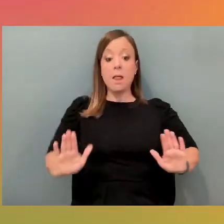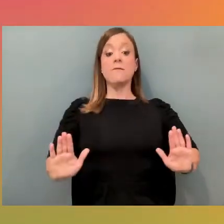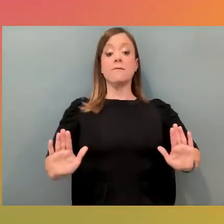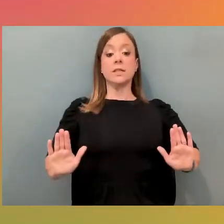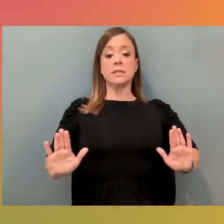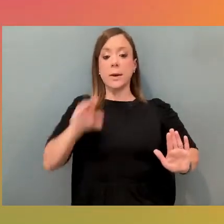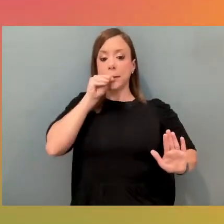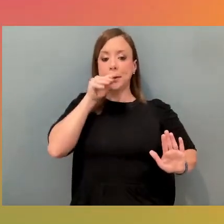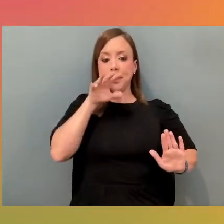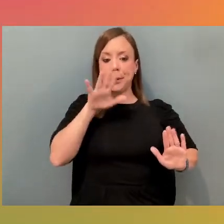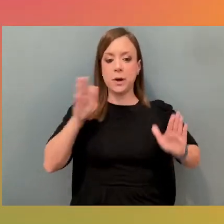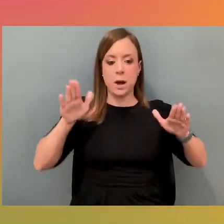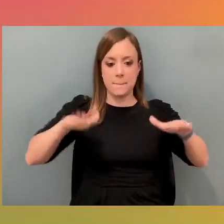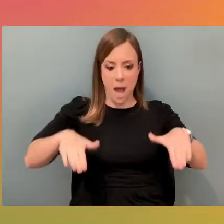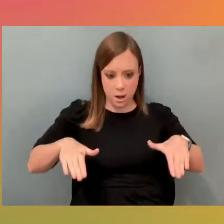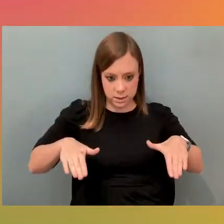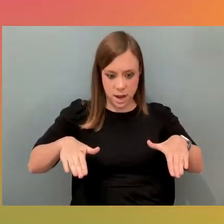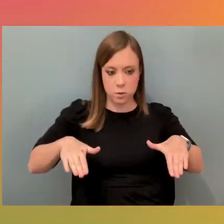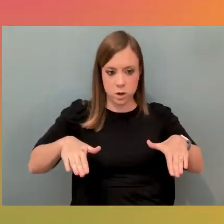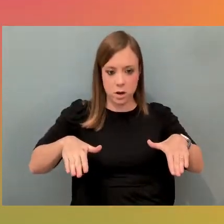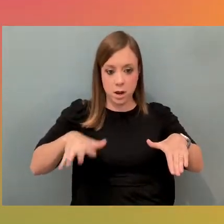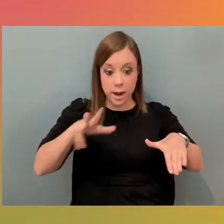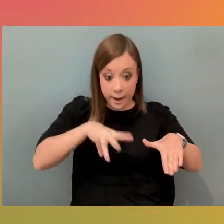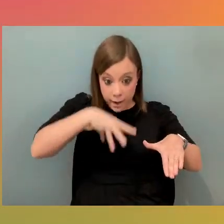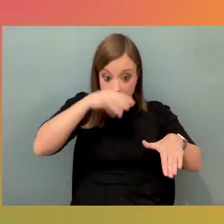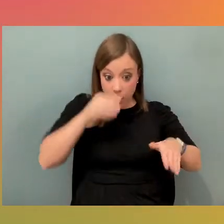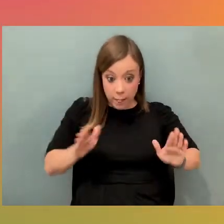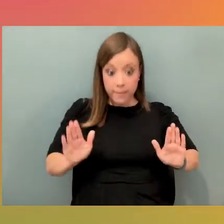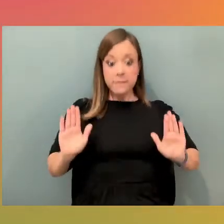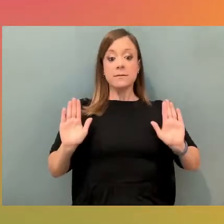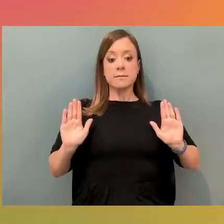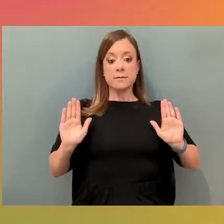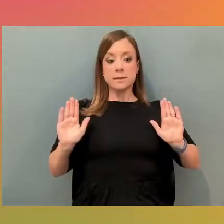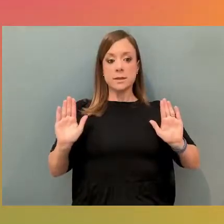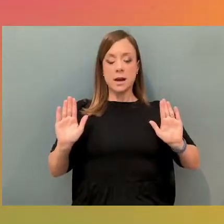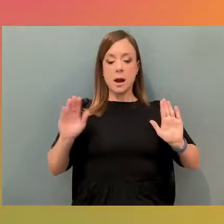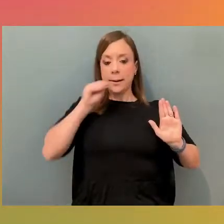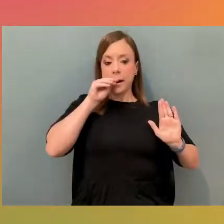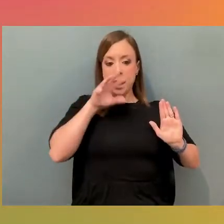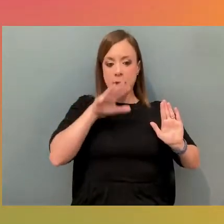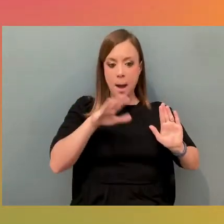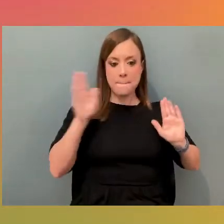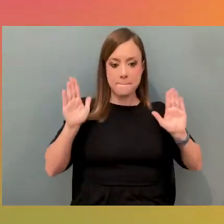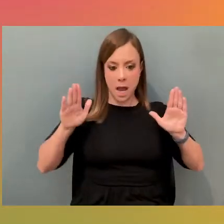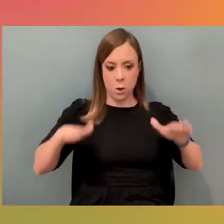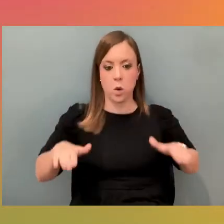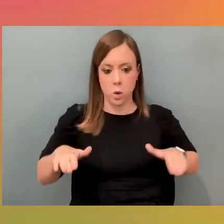AND EXHALE LOWER. TWO MORE TIMES. BREATH IN AND LIFT.